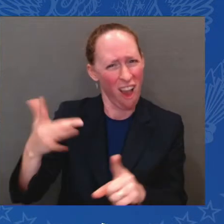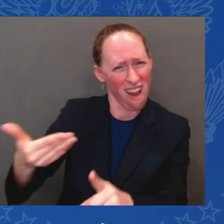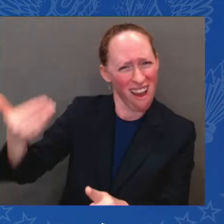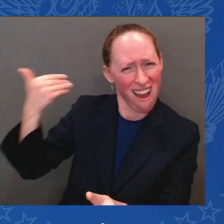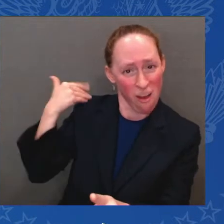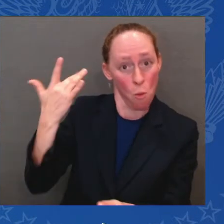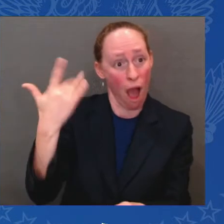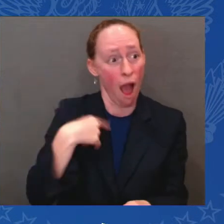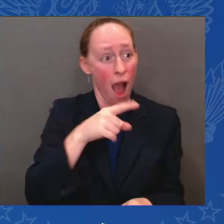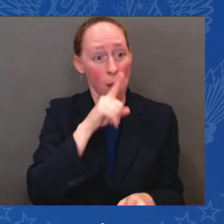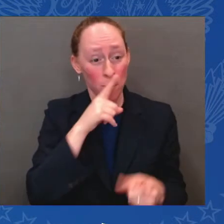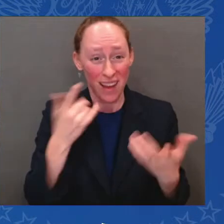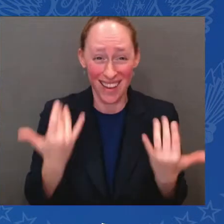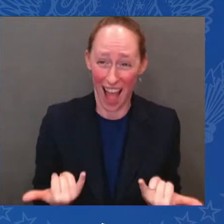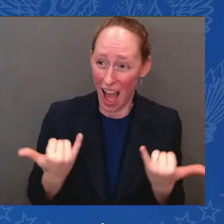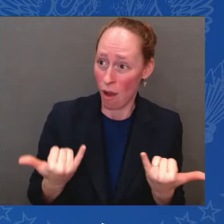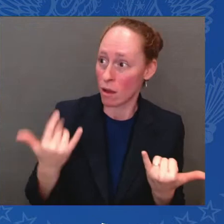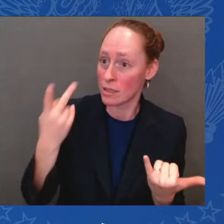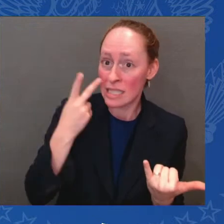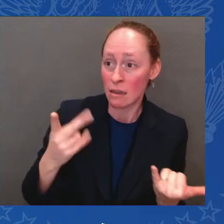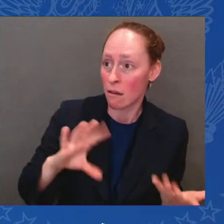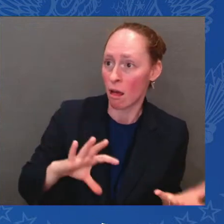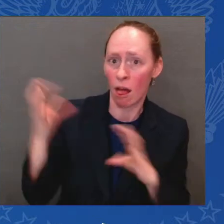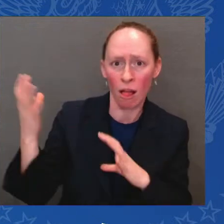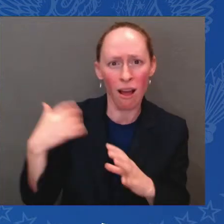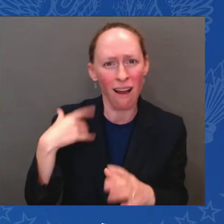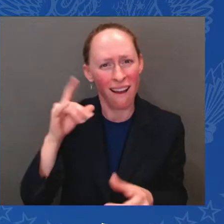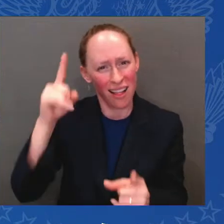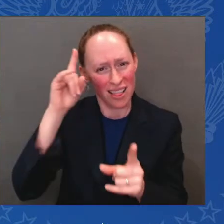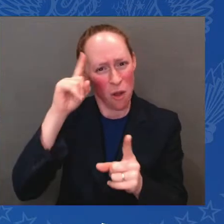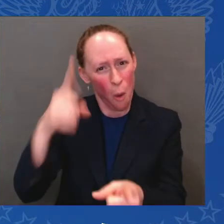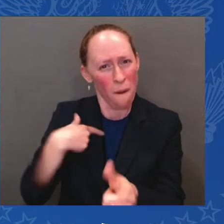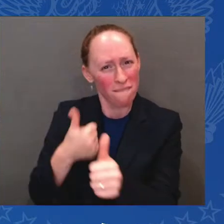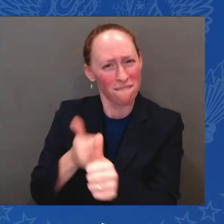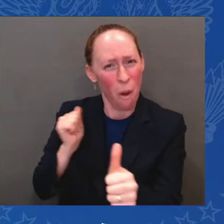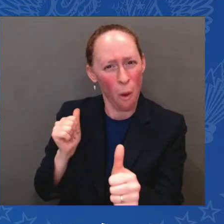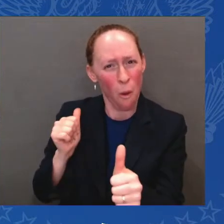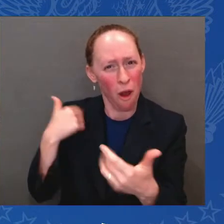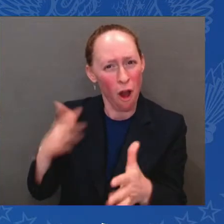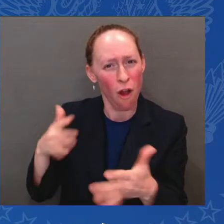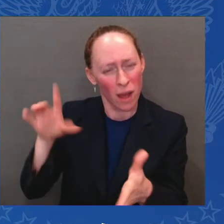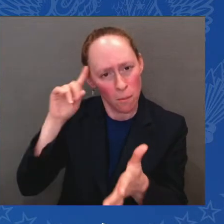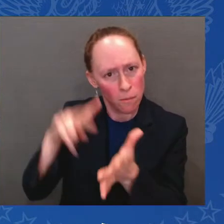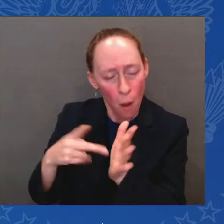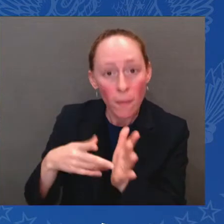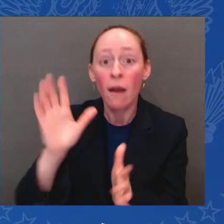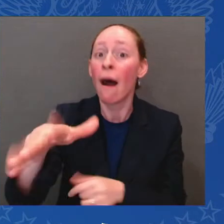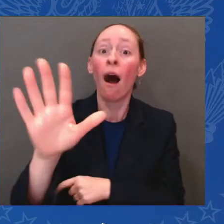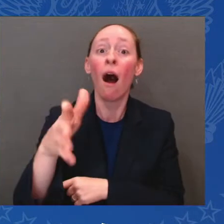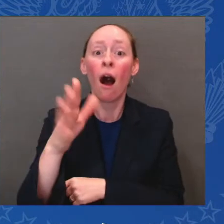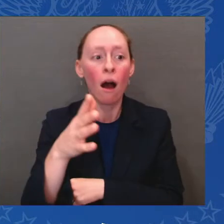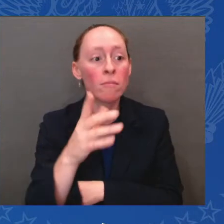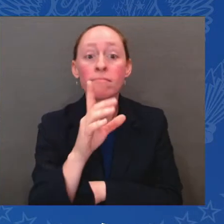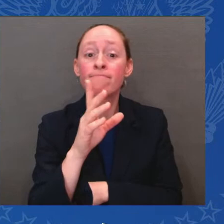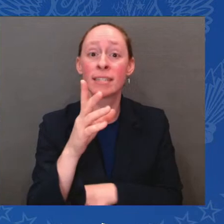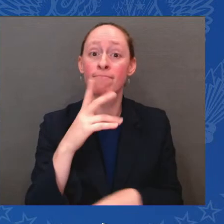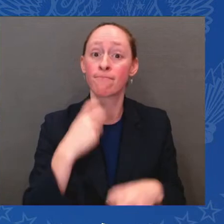Republicans tried to walk away from that deal, voting for deep, drastic spending cuts from 30 to 80 percent